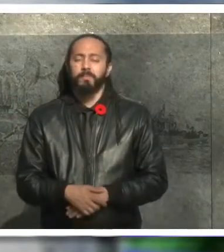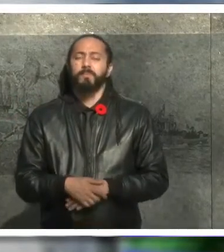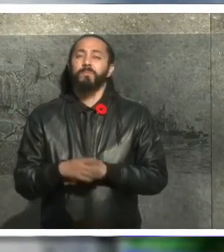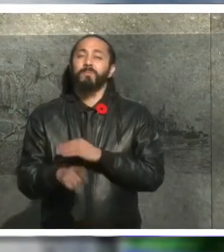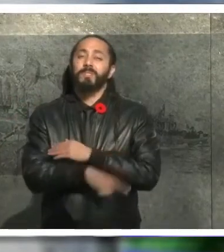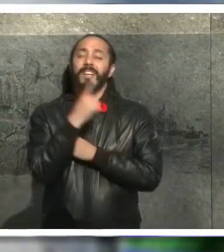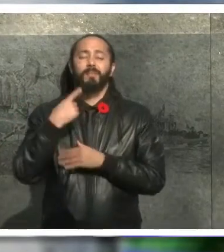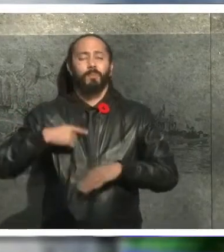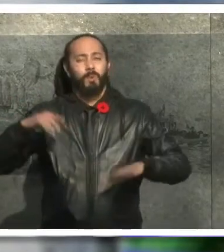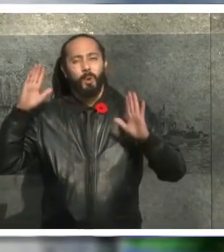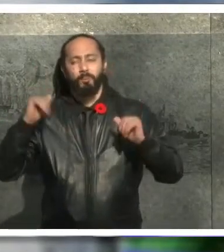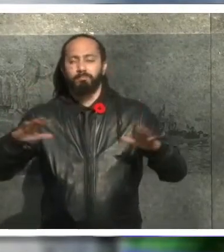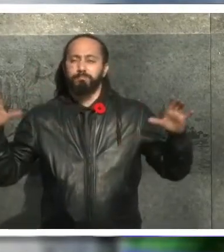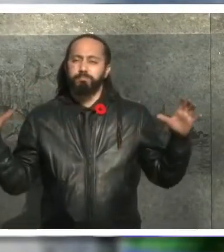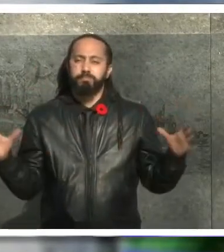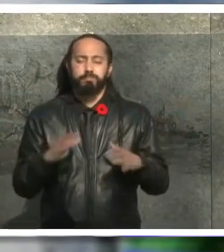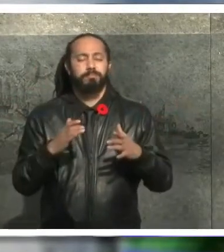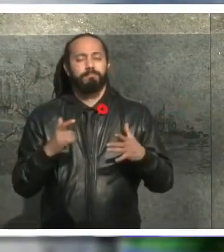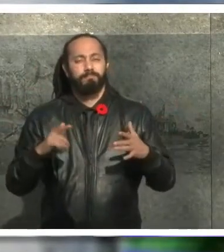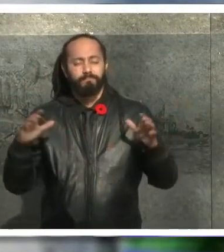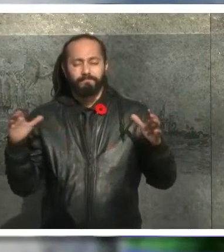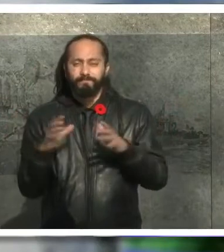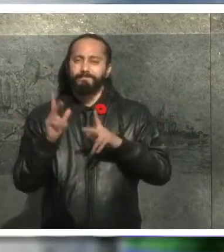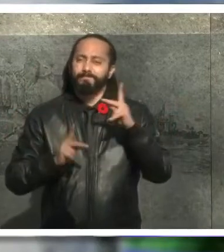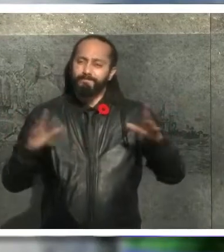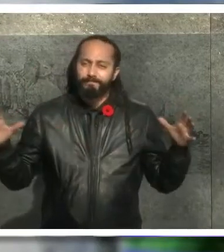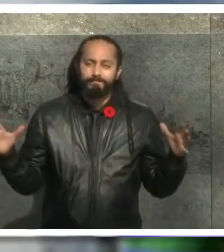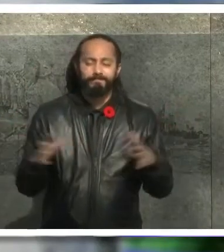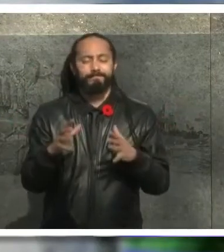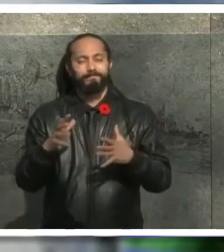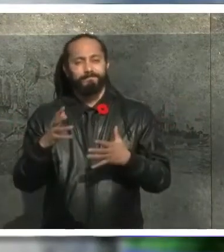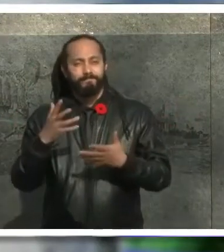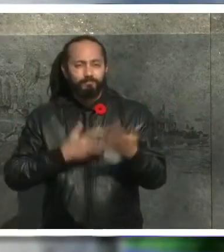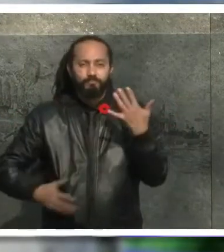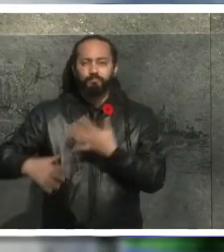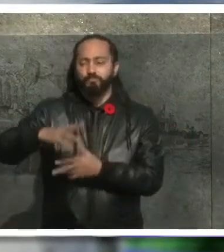to gather in person in greater numbers to honour the sacrifice and service